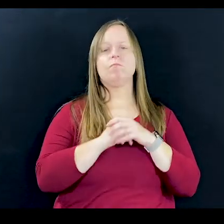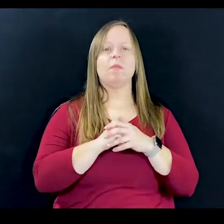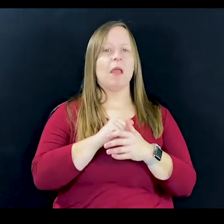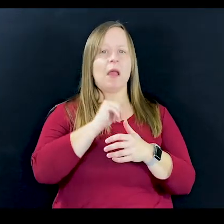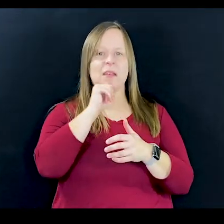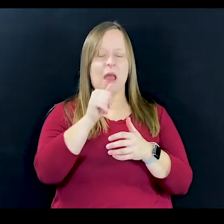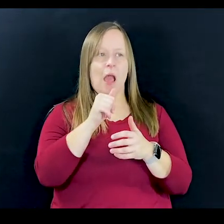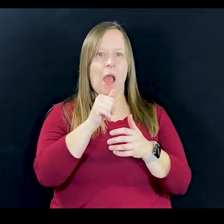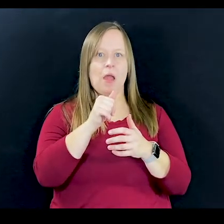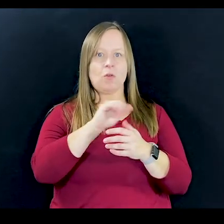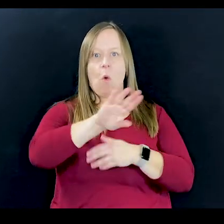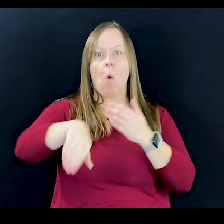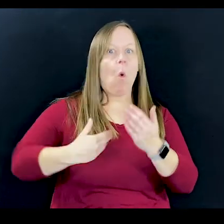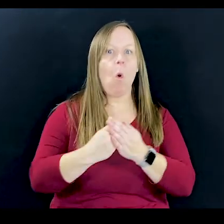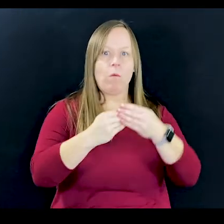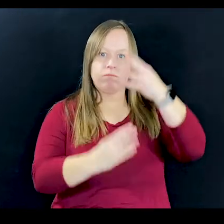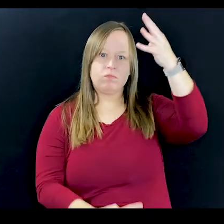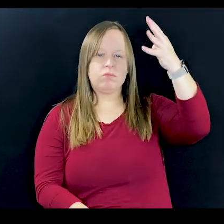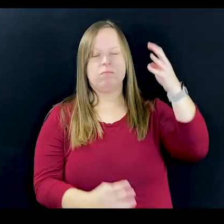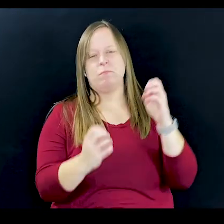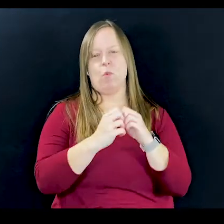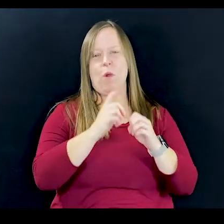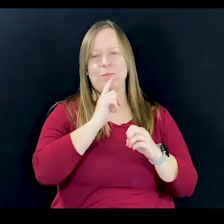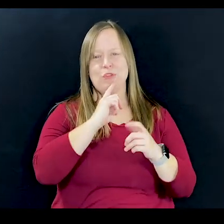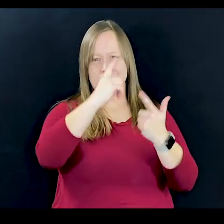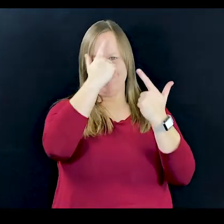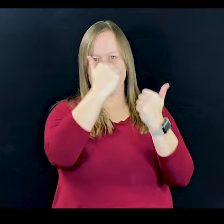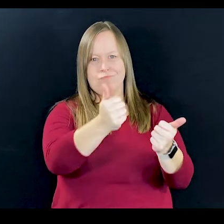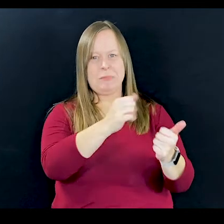That's not an exhaustive list and it's up to